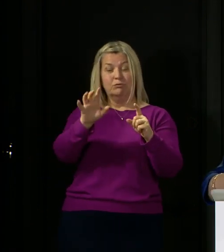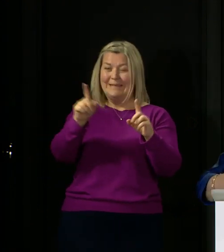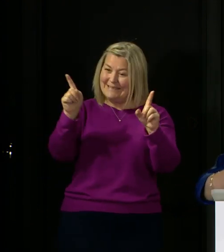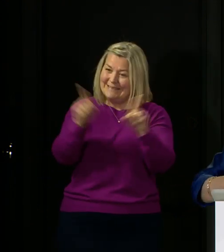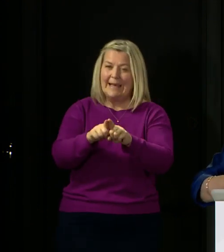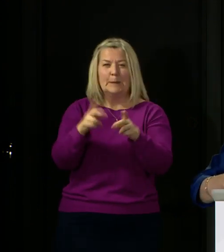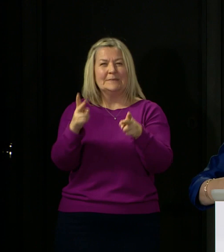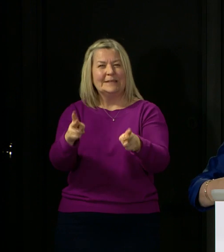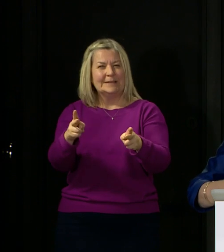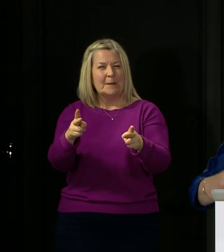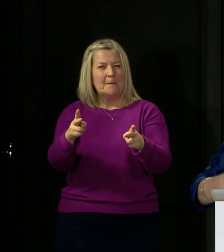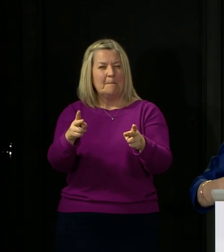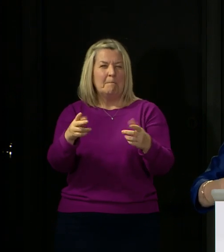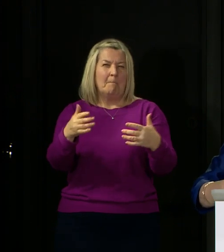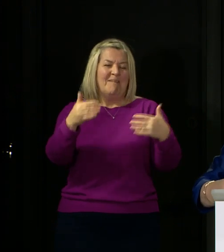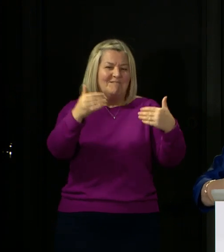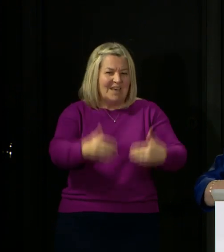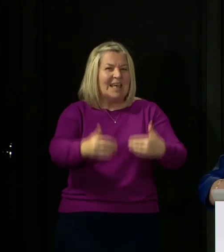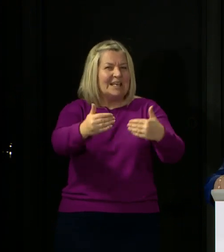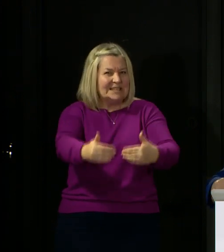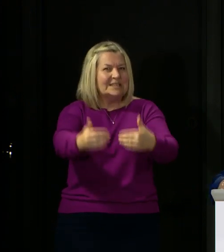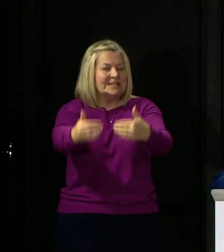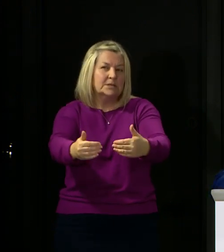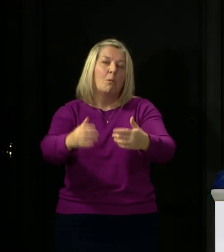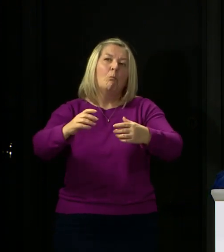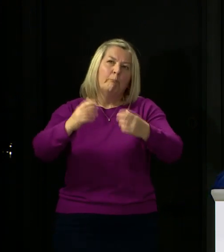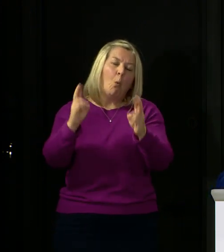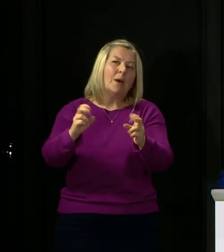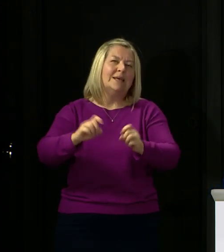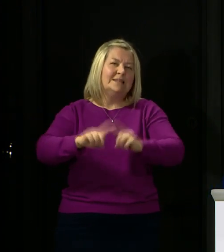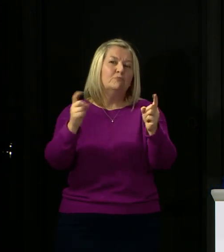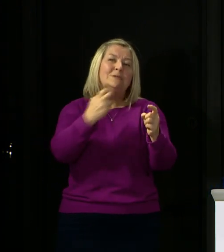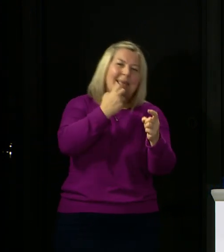not exactly the same dates and timescales, depending on the evidence, but the same general